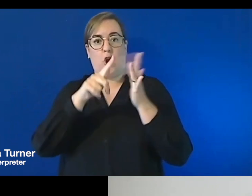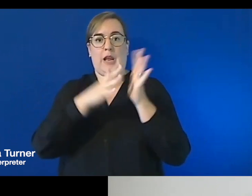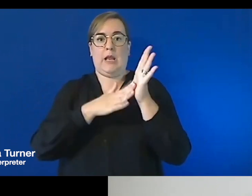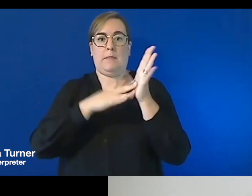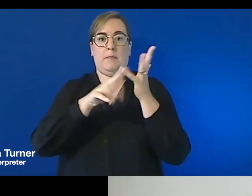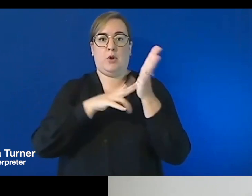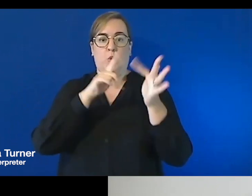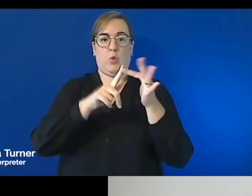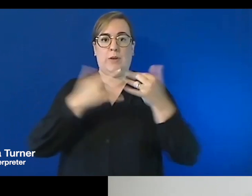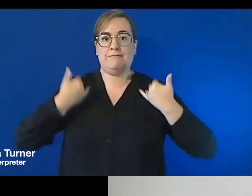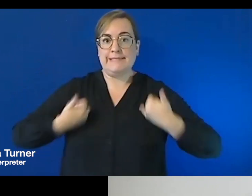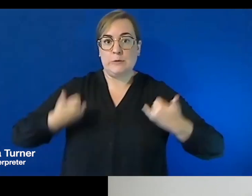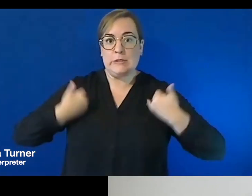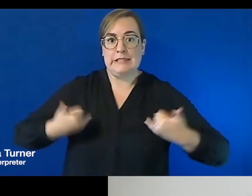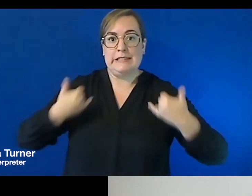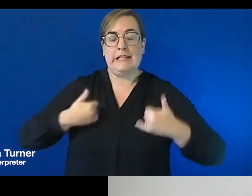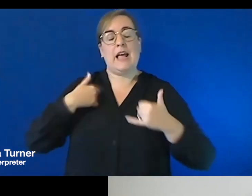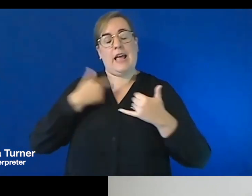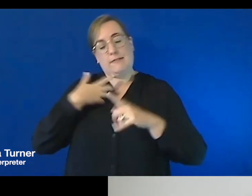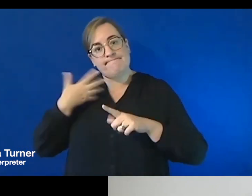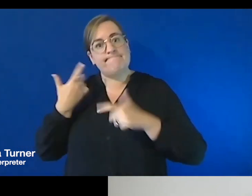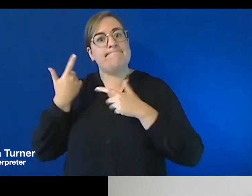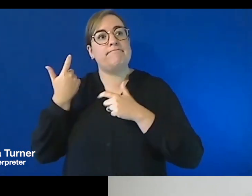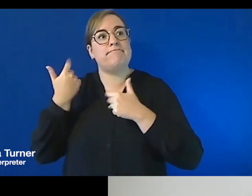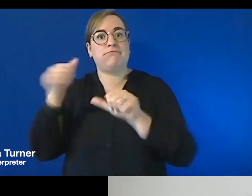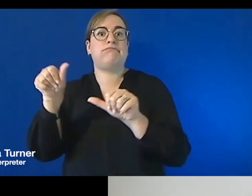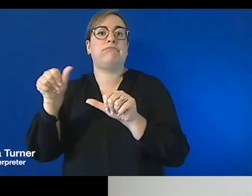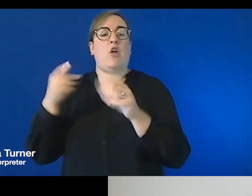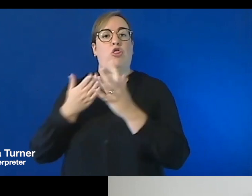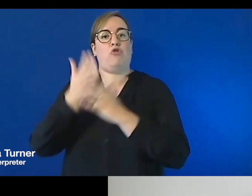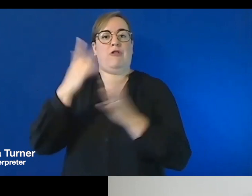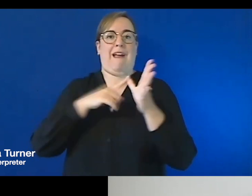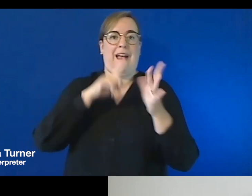a technology journey involving AI, social robotics and adaptive learning.